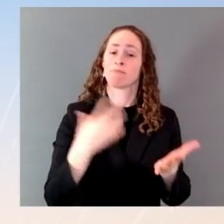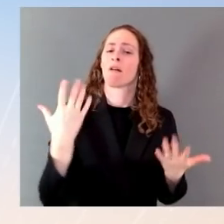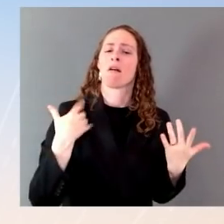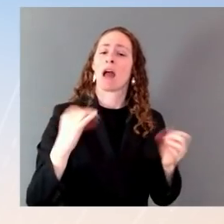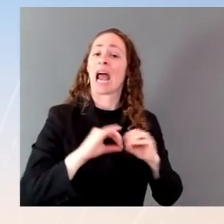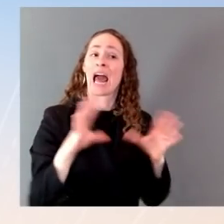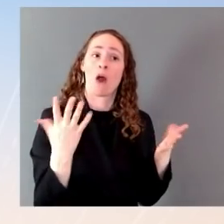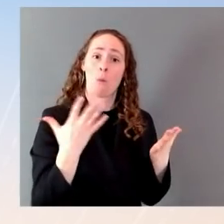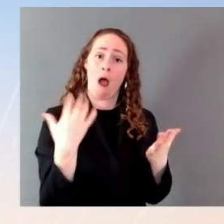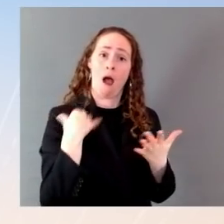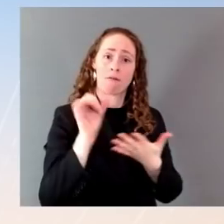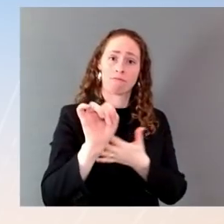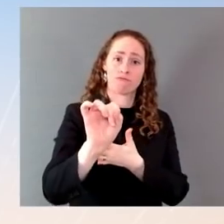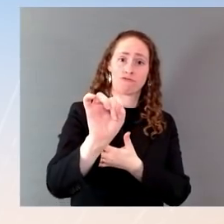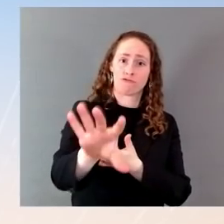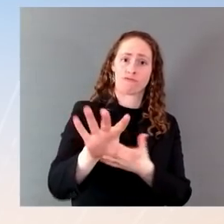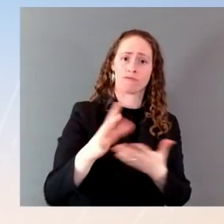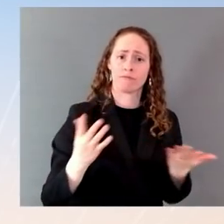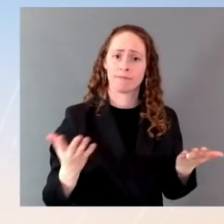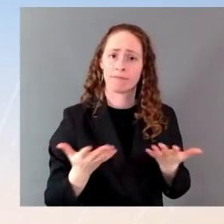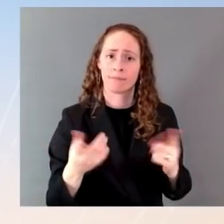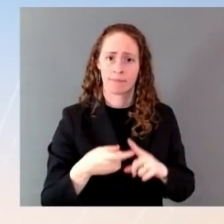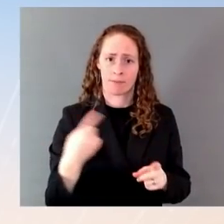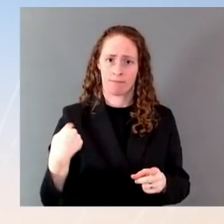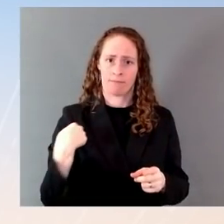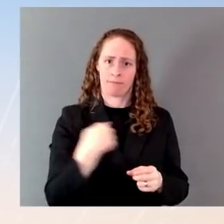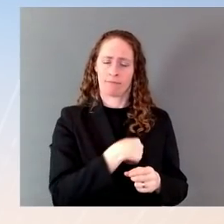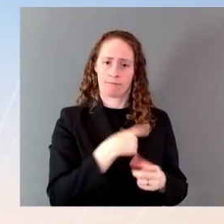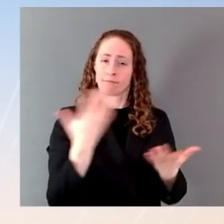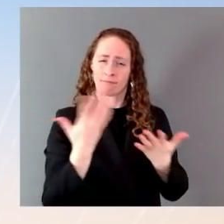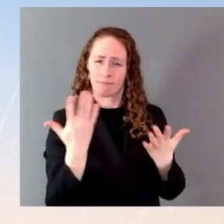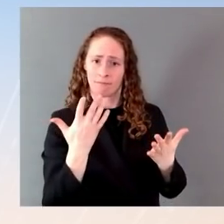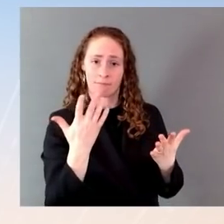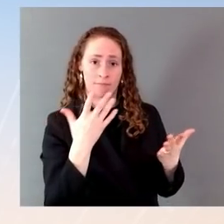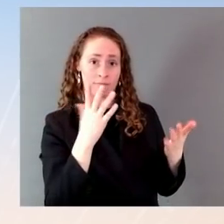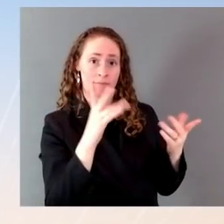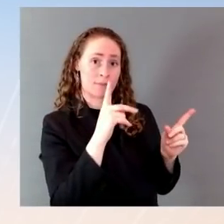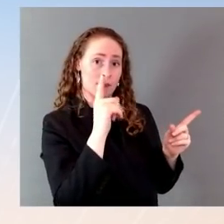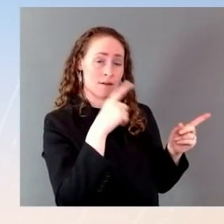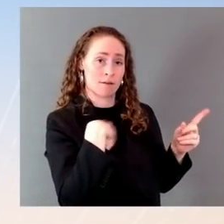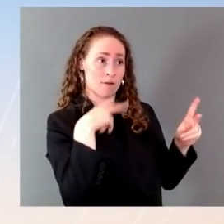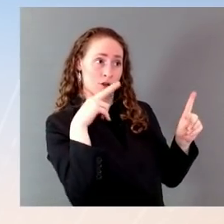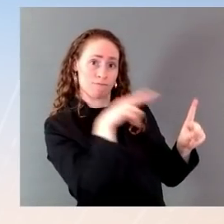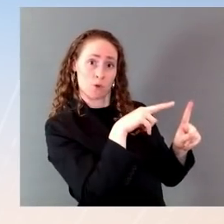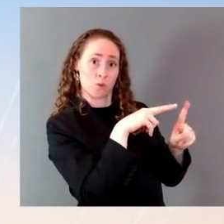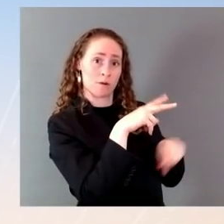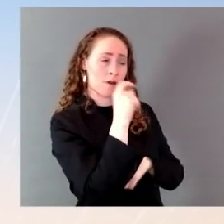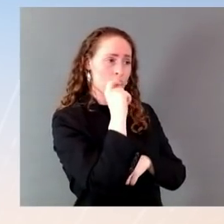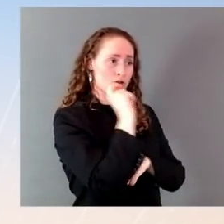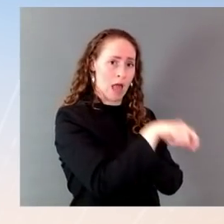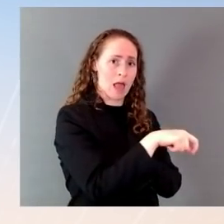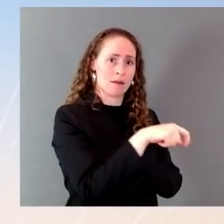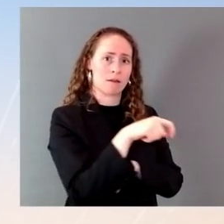wants to see progress made towards a ceasefire, towards confidence-building measures. And that is the best way forward. Yeah.